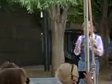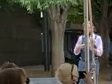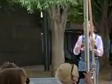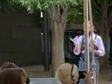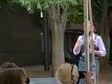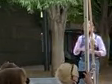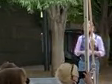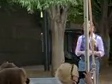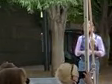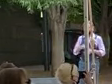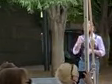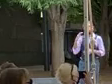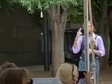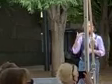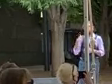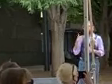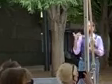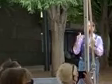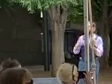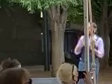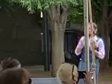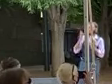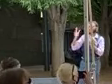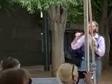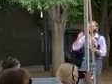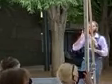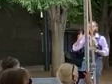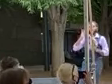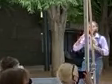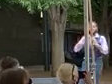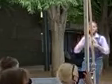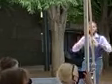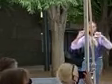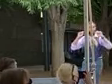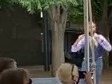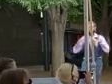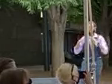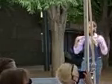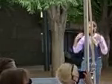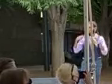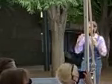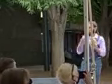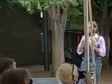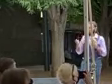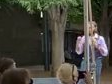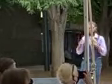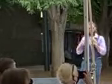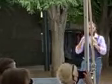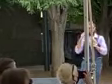I am reintroducing another bill that will make exercising and fitness equipment accessible to all in the gyms.